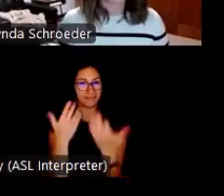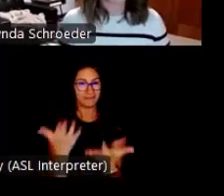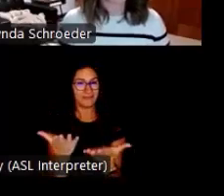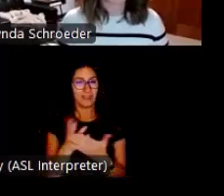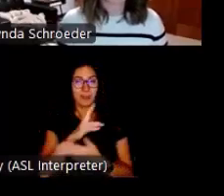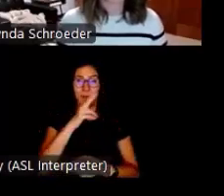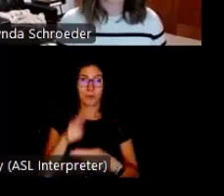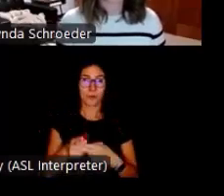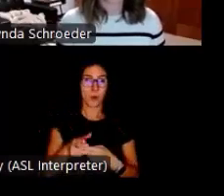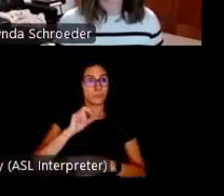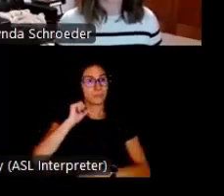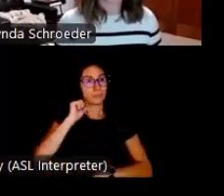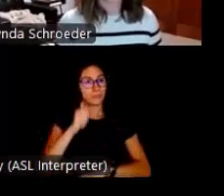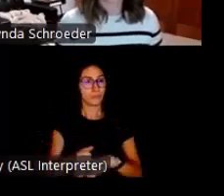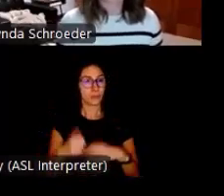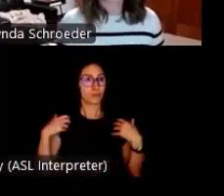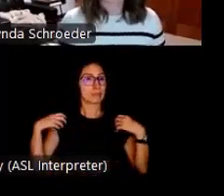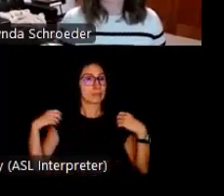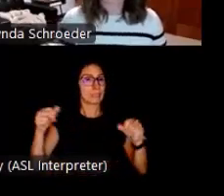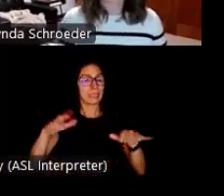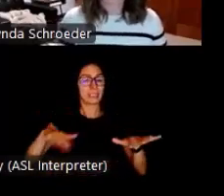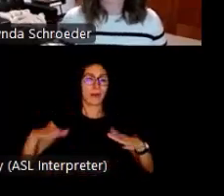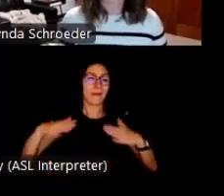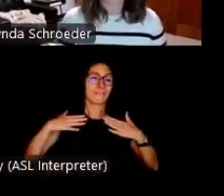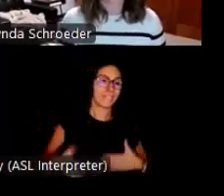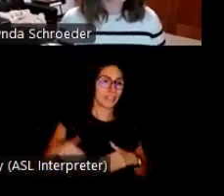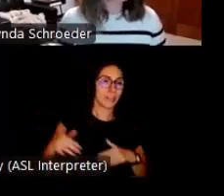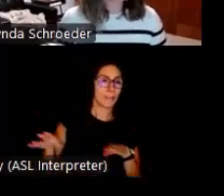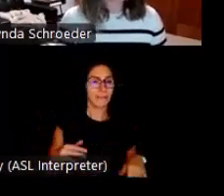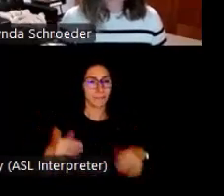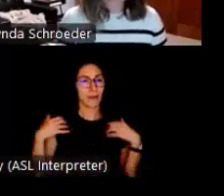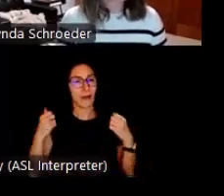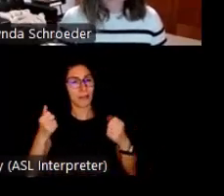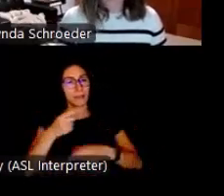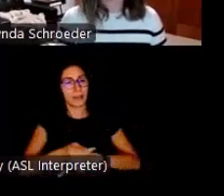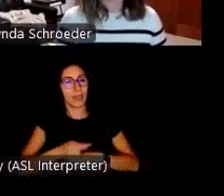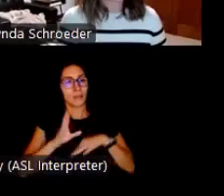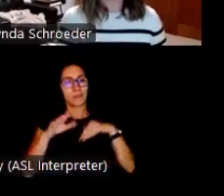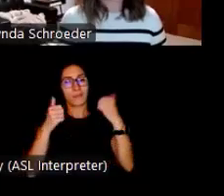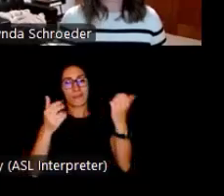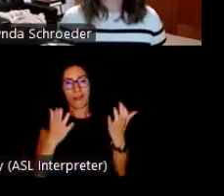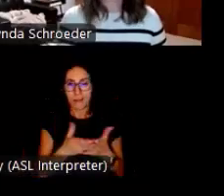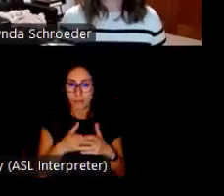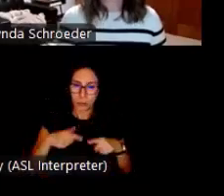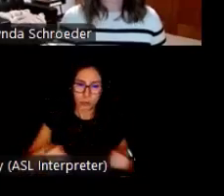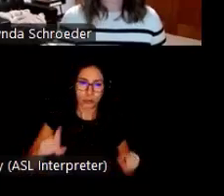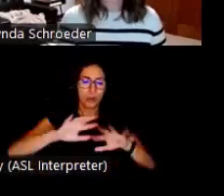and Behavioral Health Care Providers During a Global Health Pandemic." But what it did is it used the data,